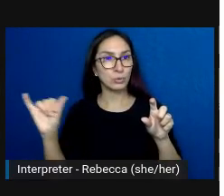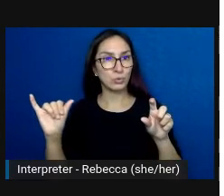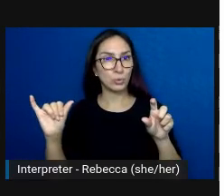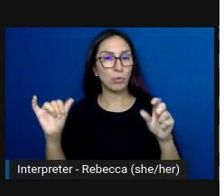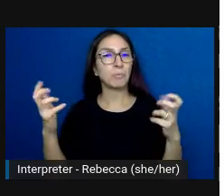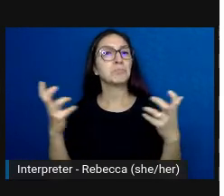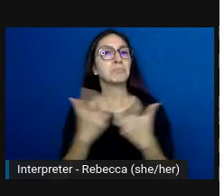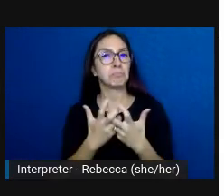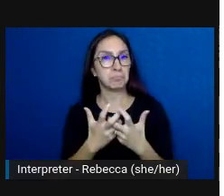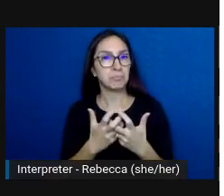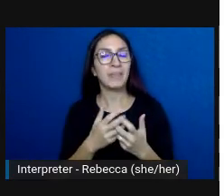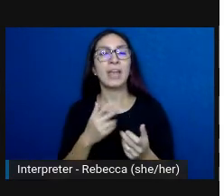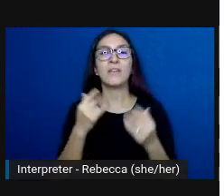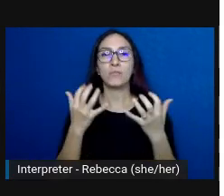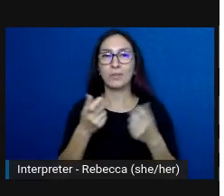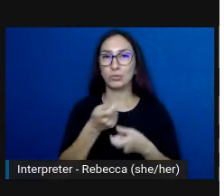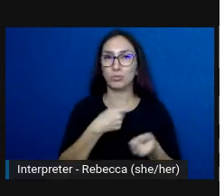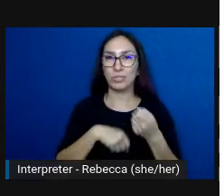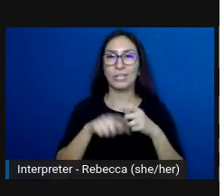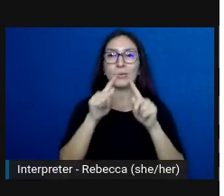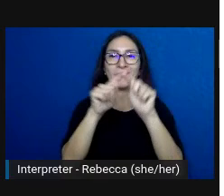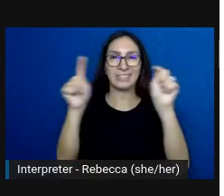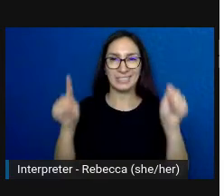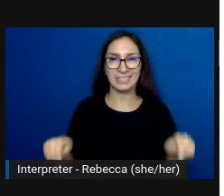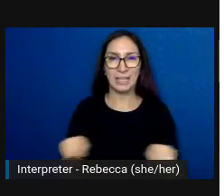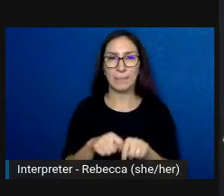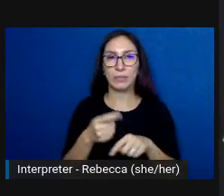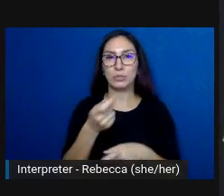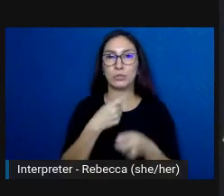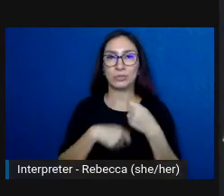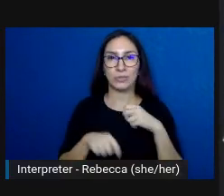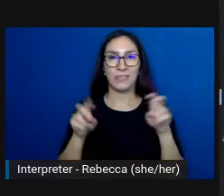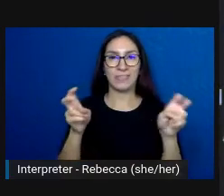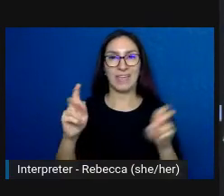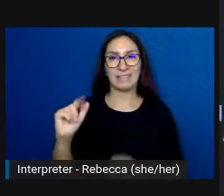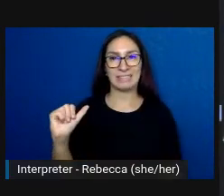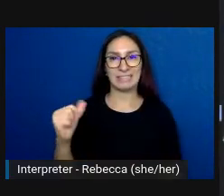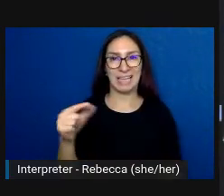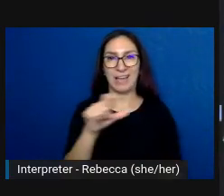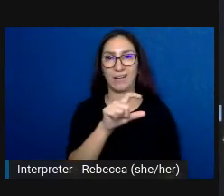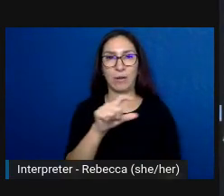to change this machine readable you can do it from WordPress illustration